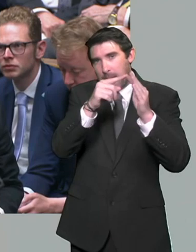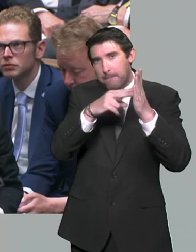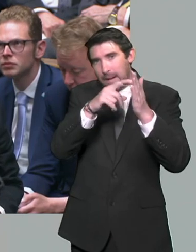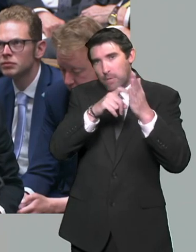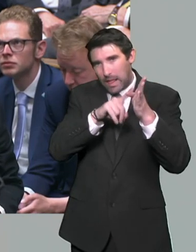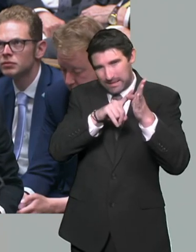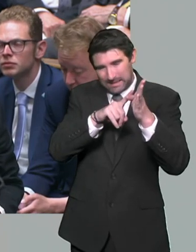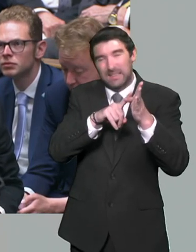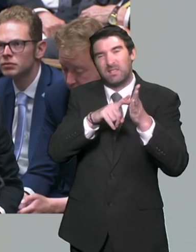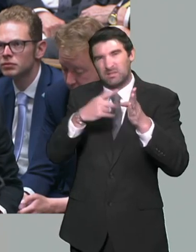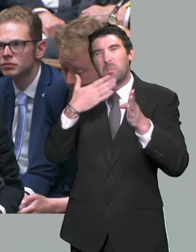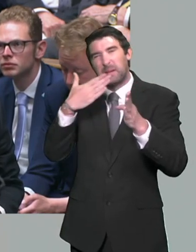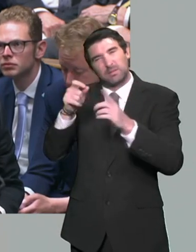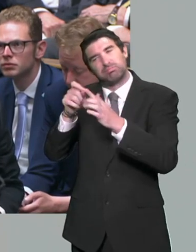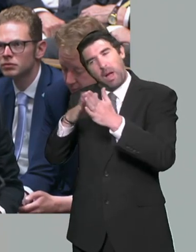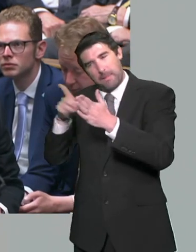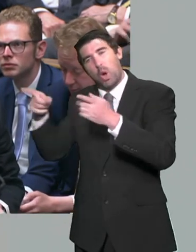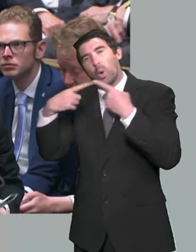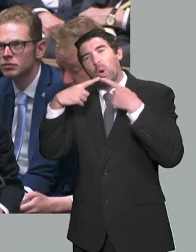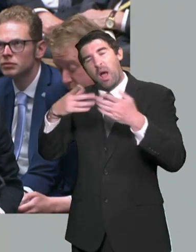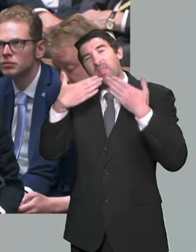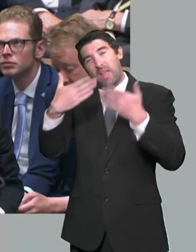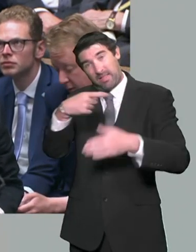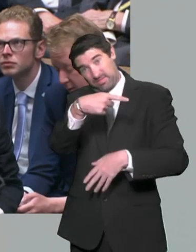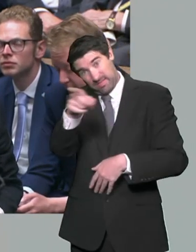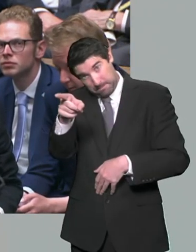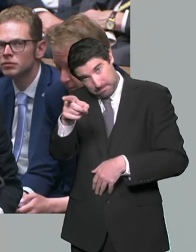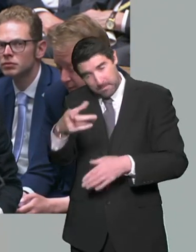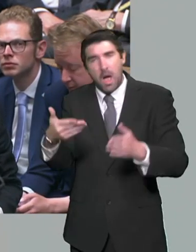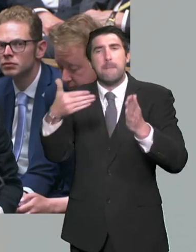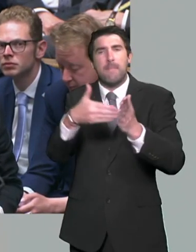Will he also set out what more the Government can do to support these organisations so that